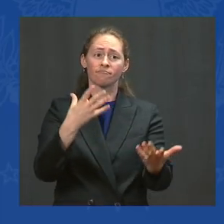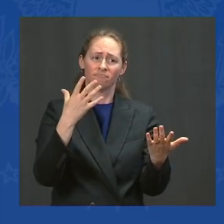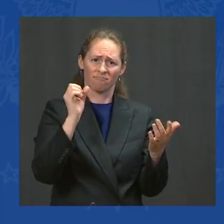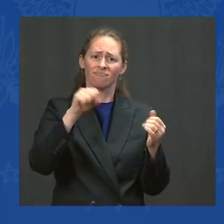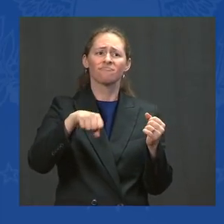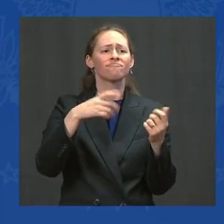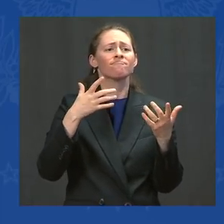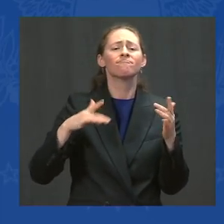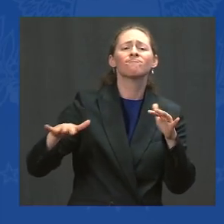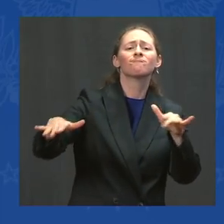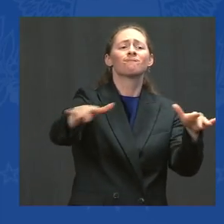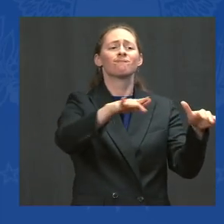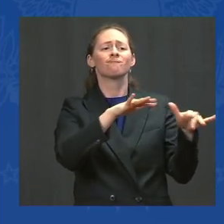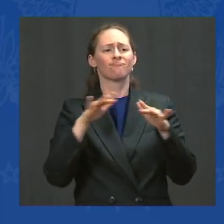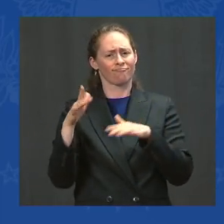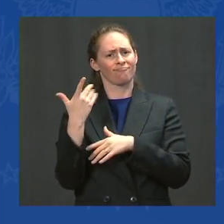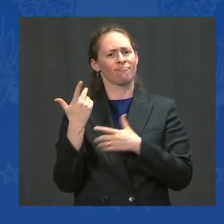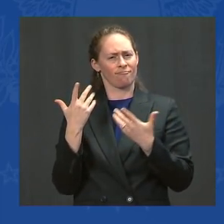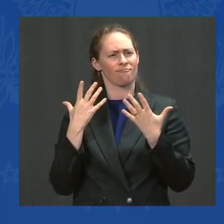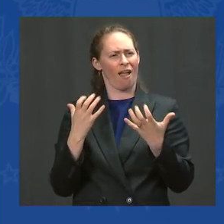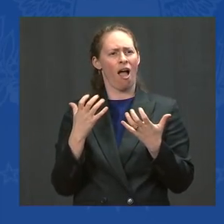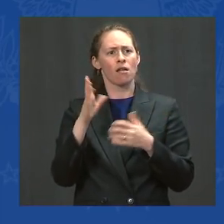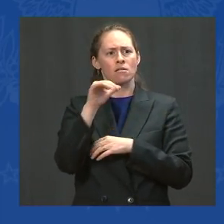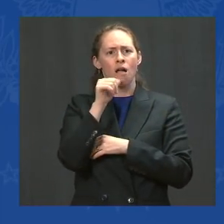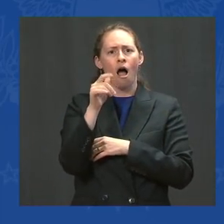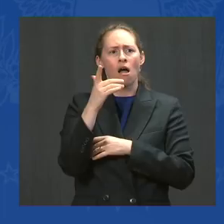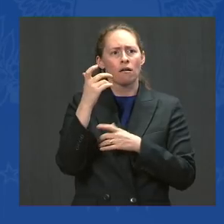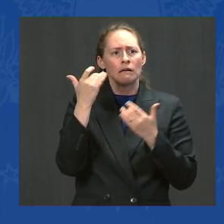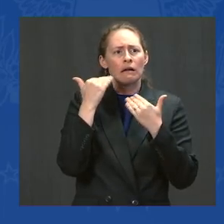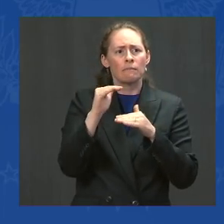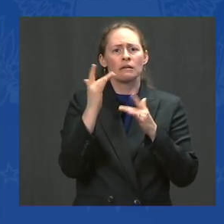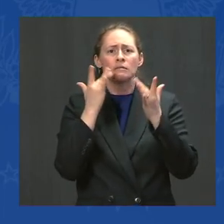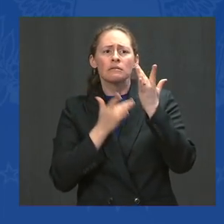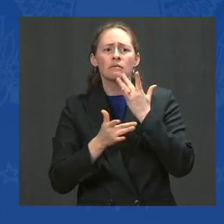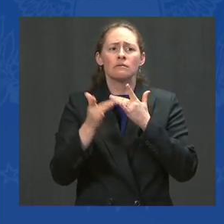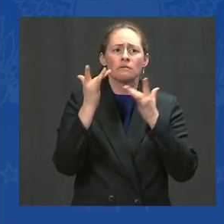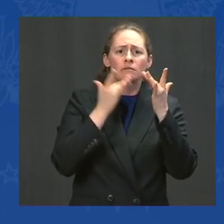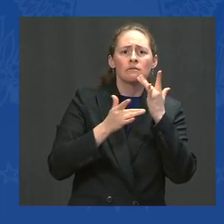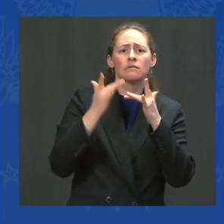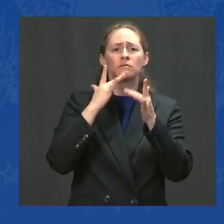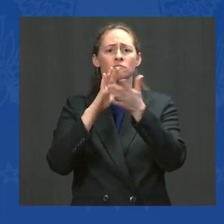to stop losing hours of their lives stuck in traffic because the streets are crumbling;